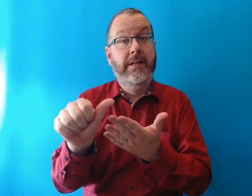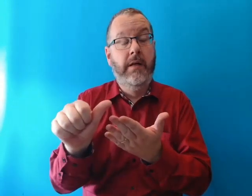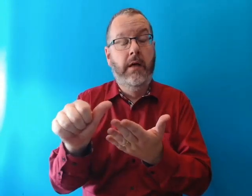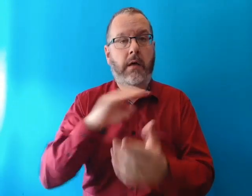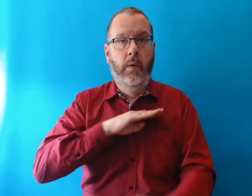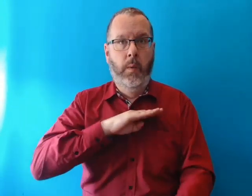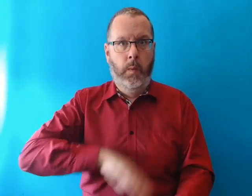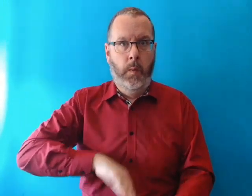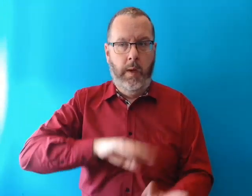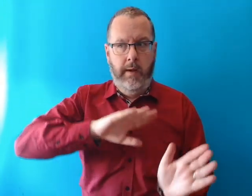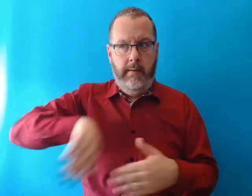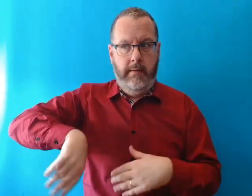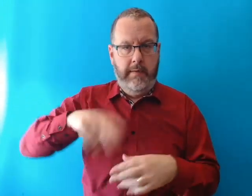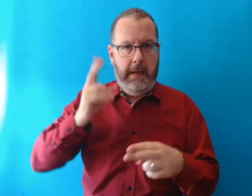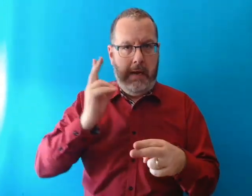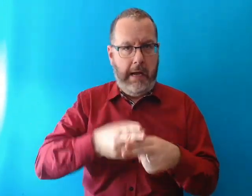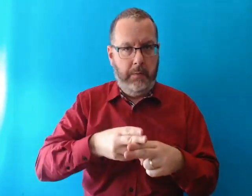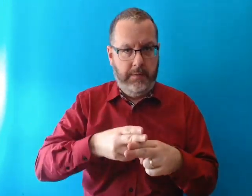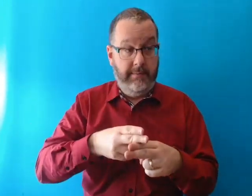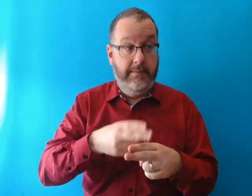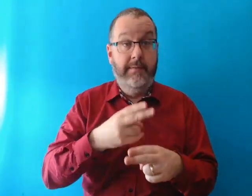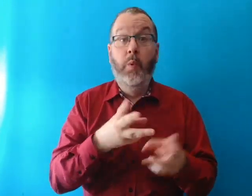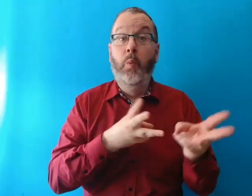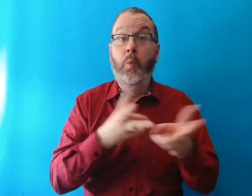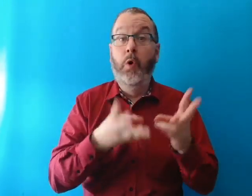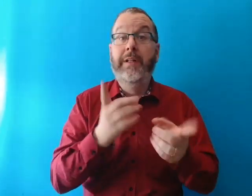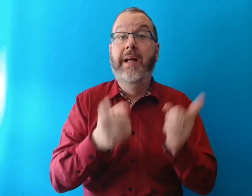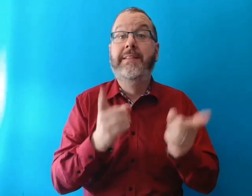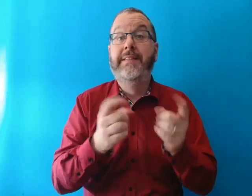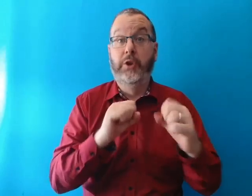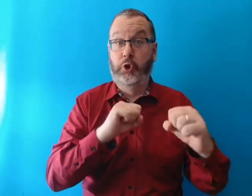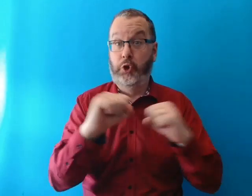His fortunes changed by 1911.